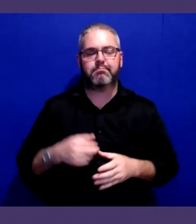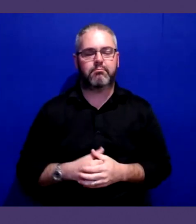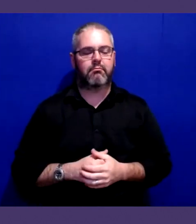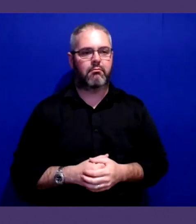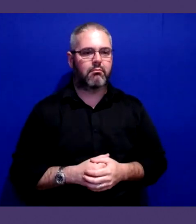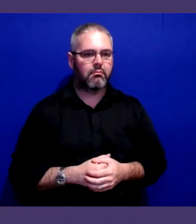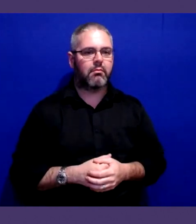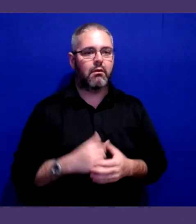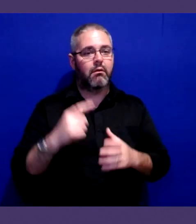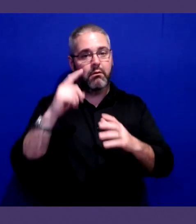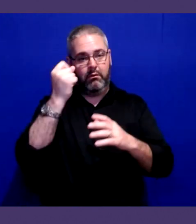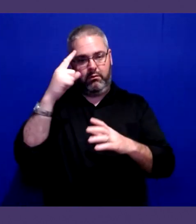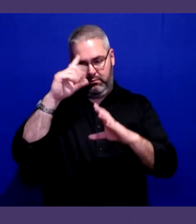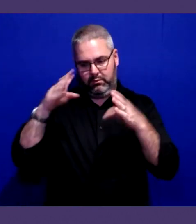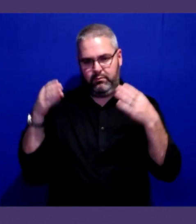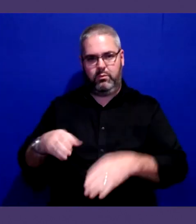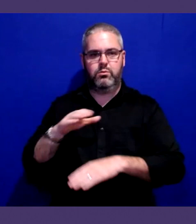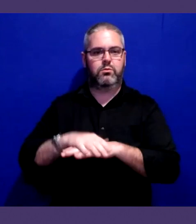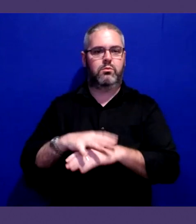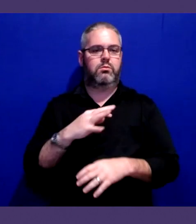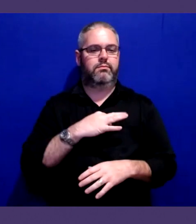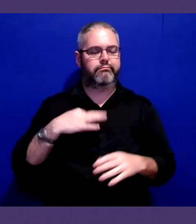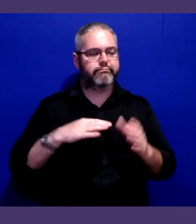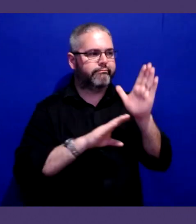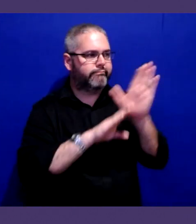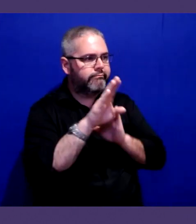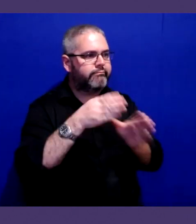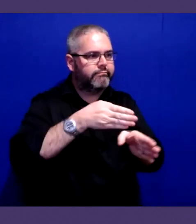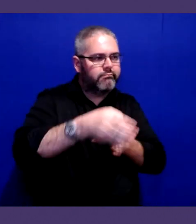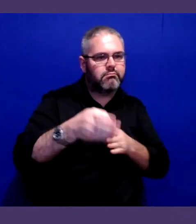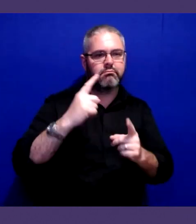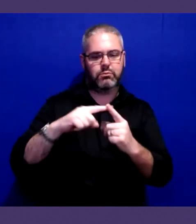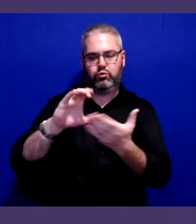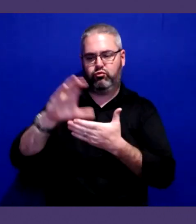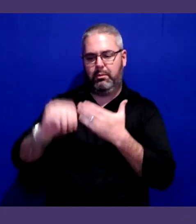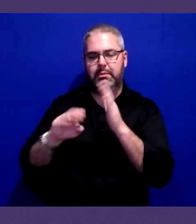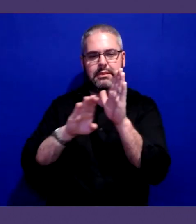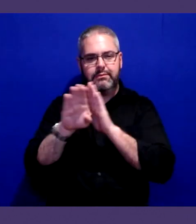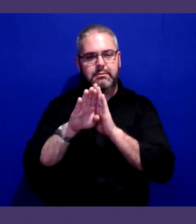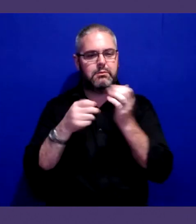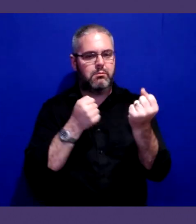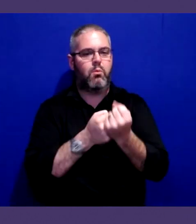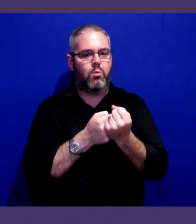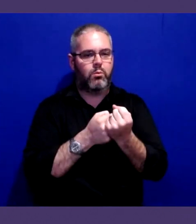on faculty professional development and curriculum development and support. For many years I worked in